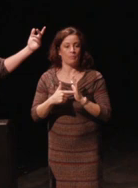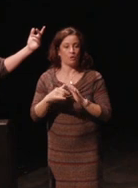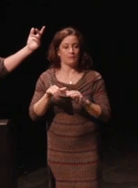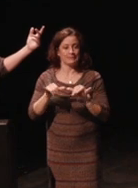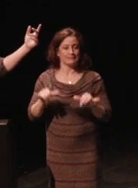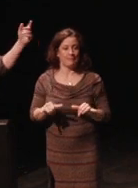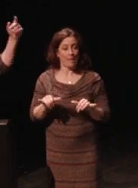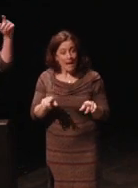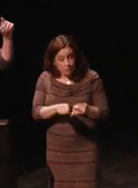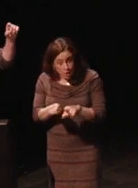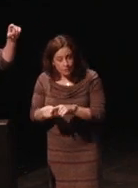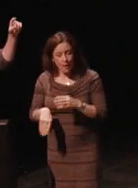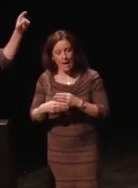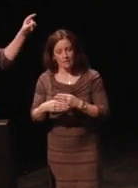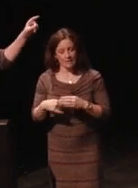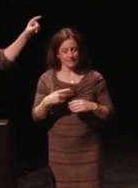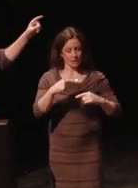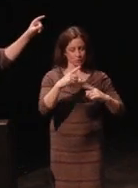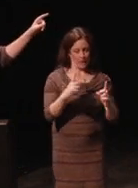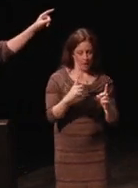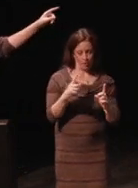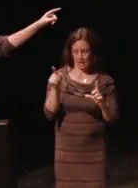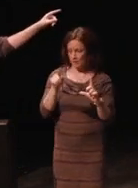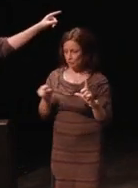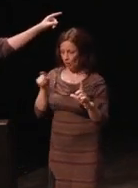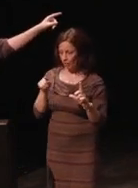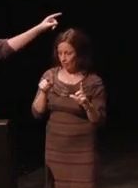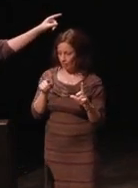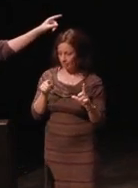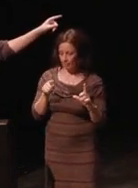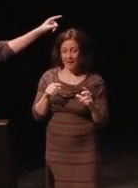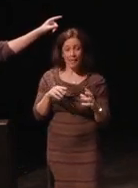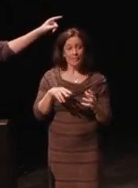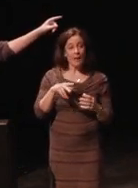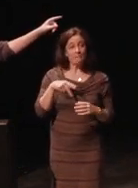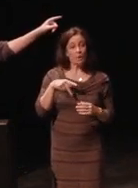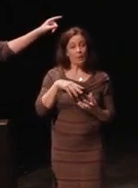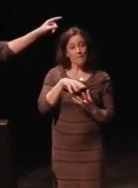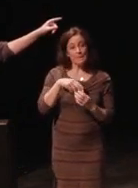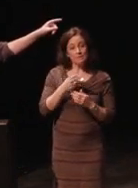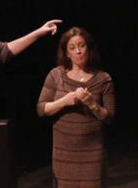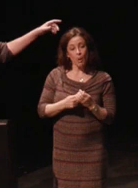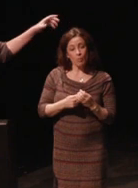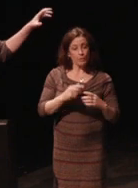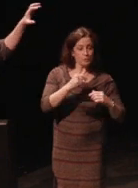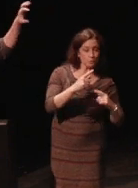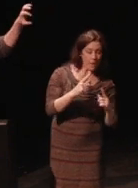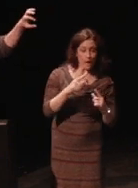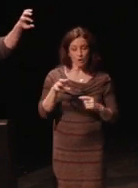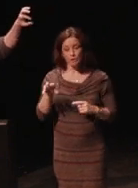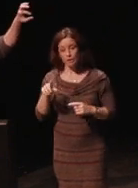So, you can see you've got the square and the circle. Then the purple is a mix of both the square and the circle. That also reflects in